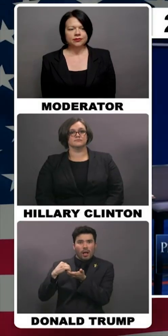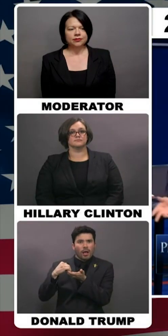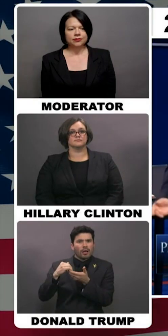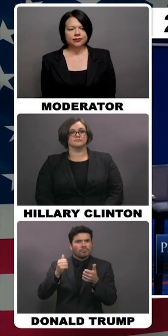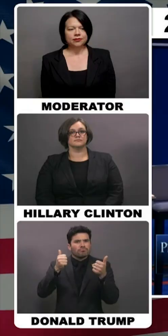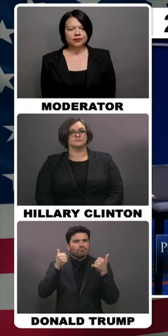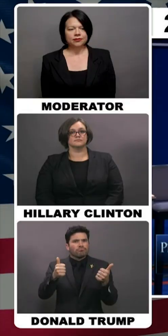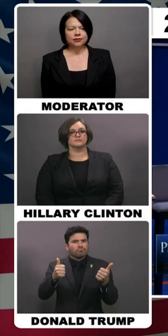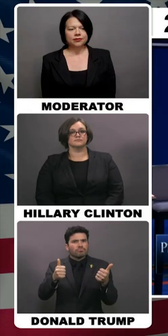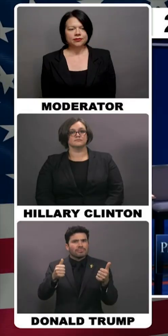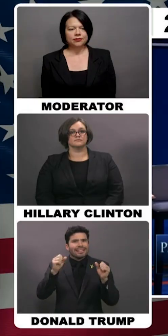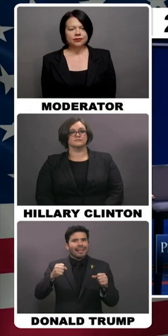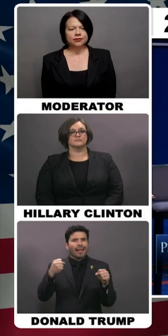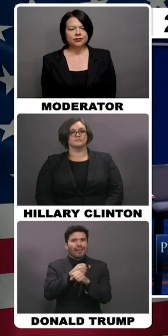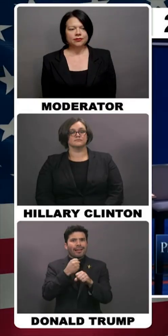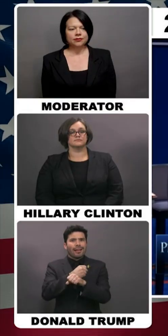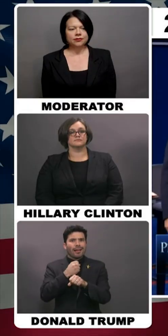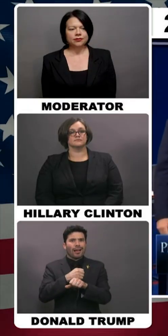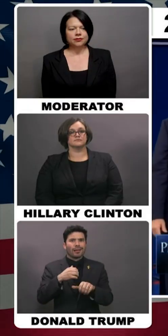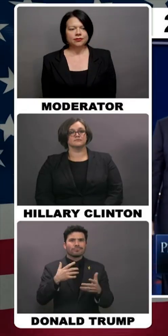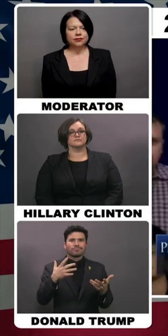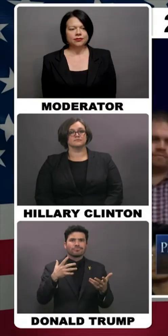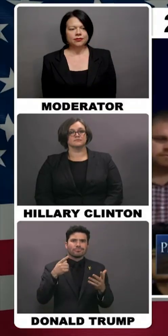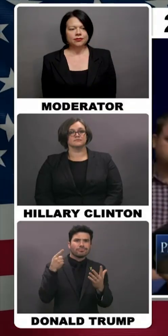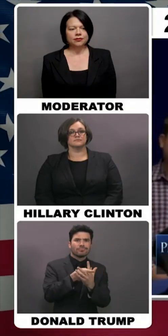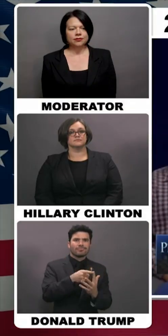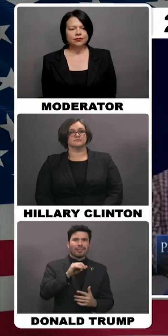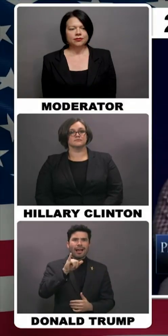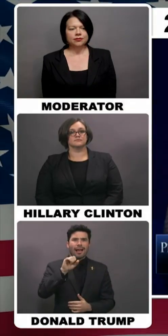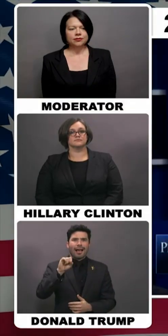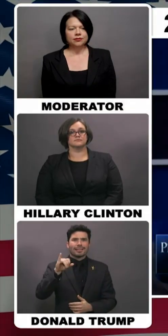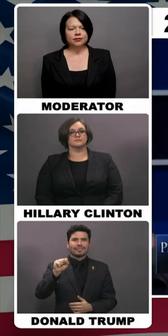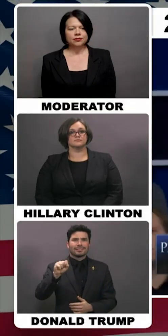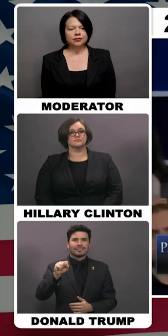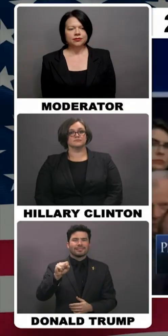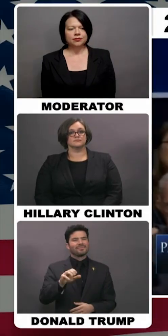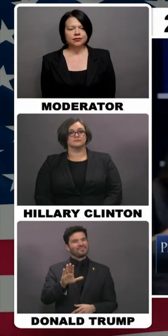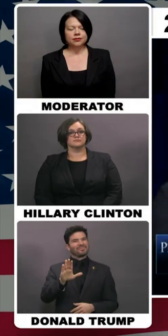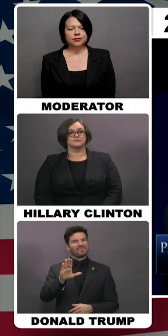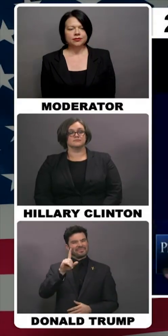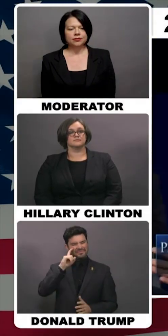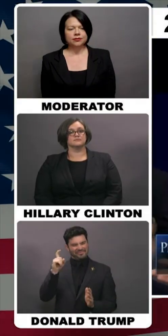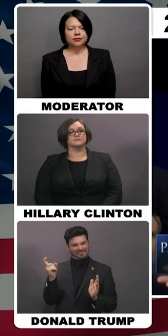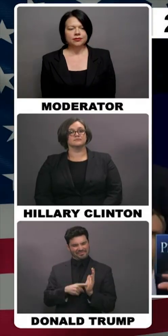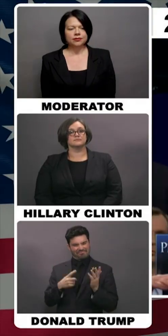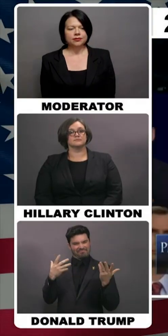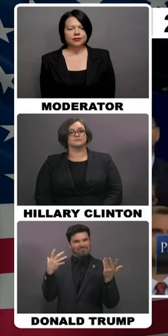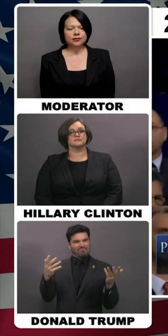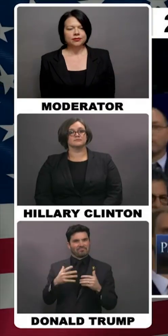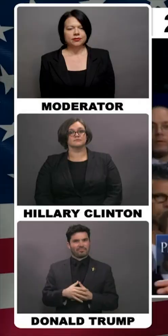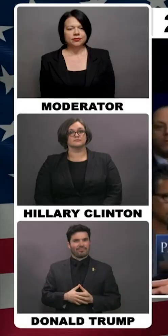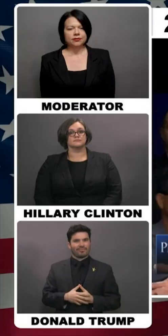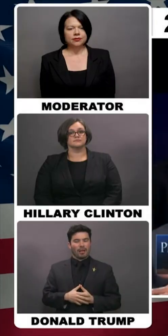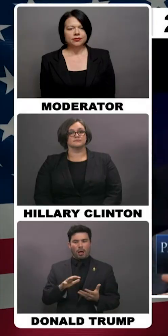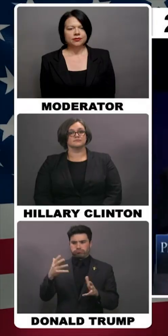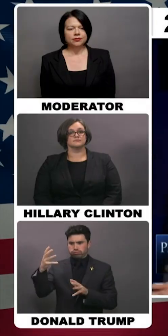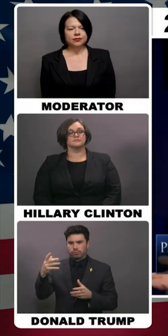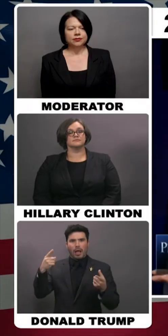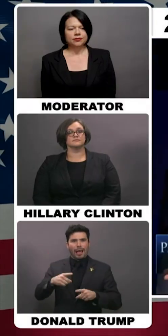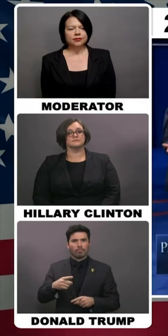But I don't know Putin. But I notice anytime anything wrong happens, they like to say the Russians, the Russia, he doesn't know if it's the Russians doing the hacking.